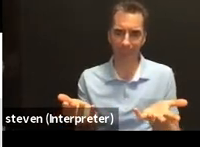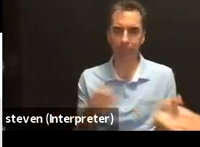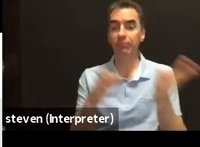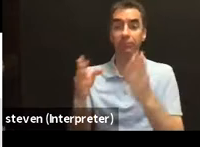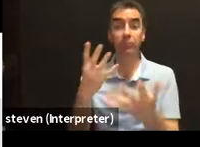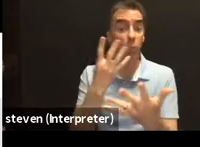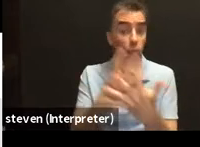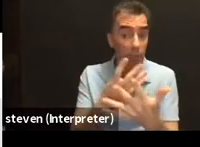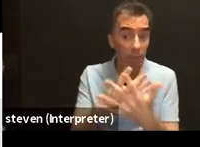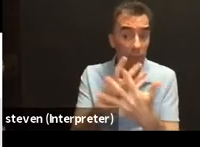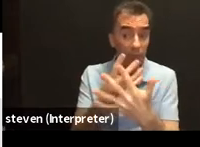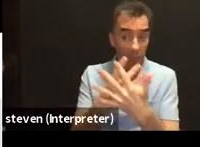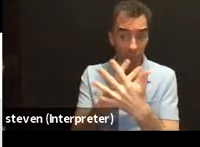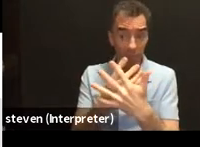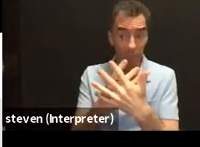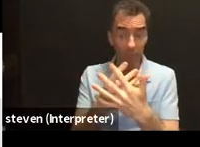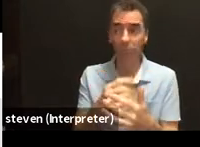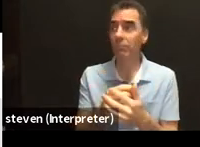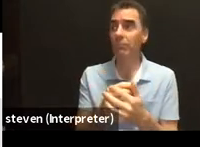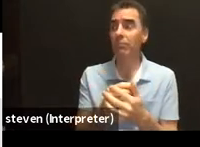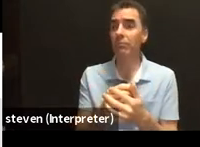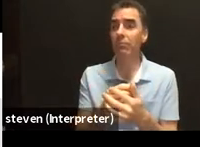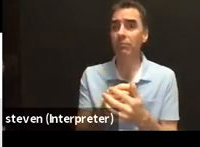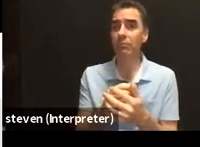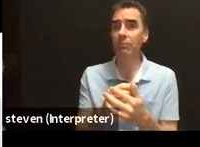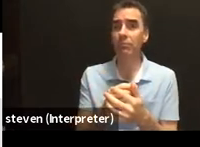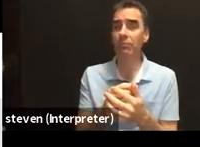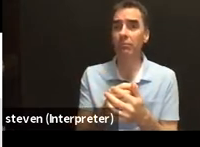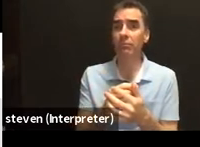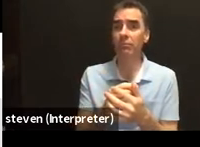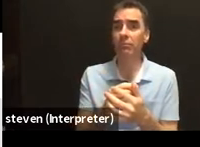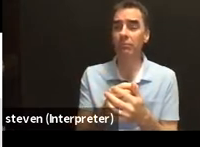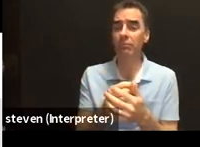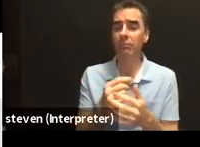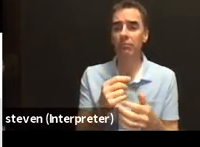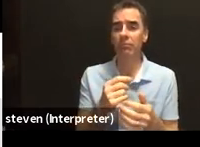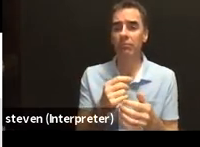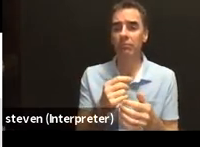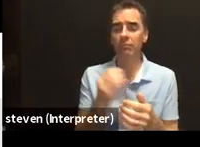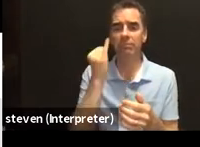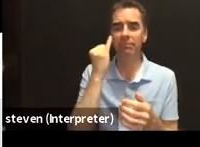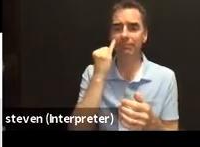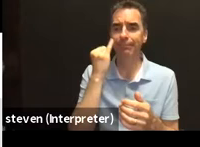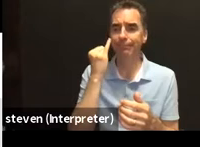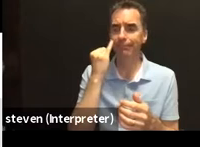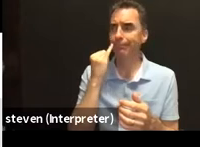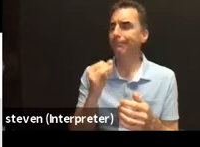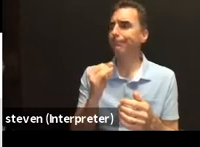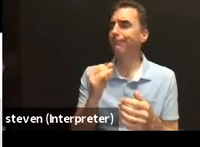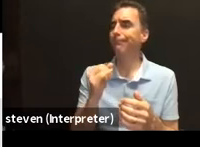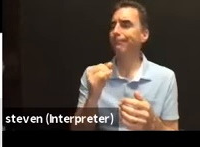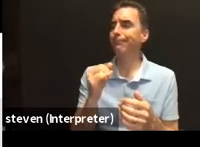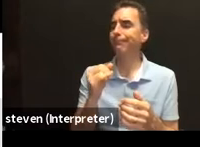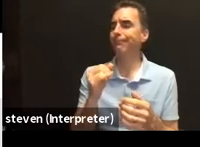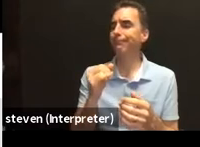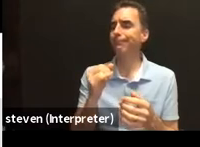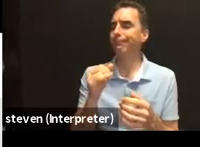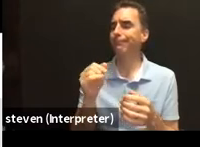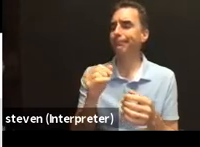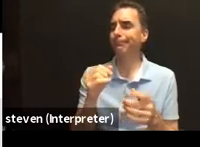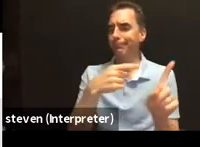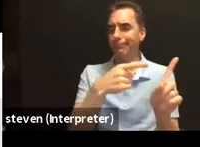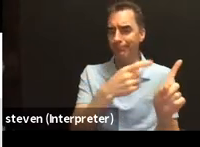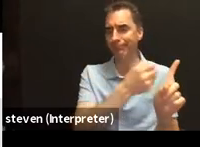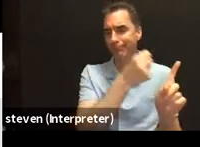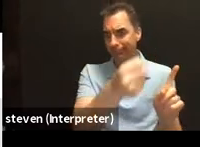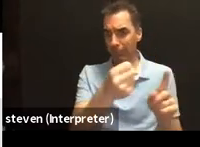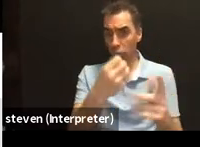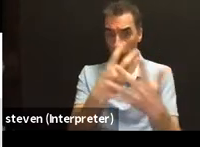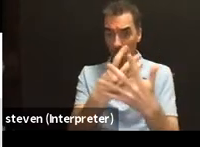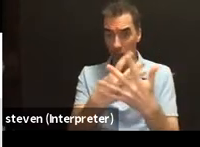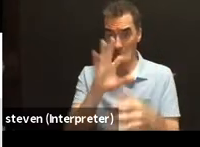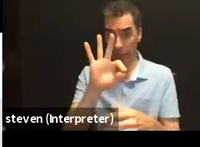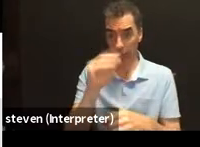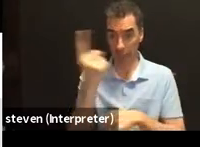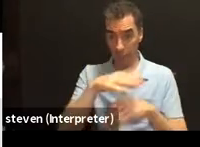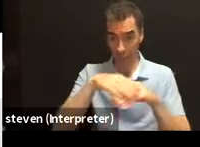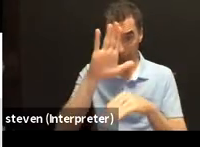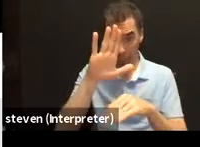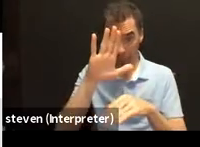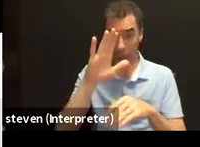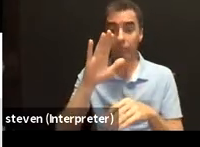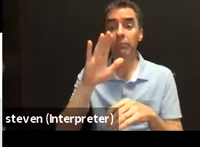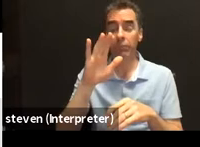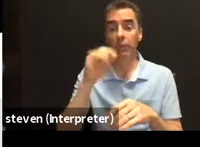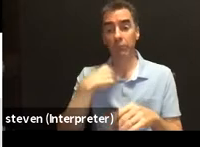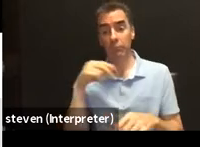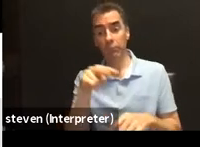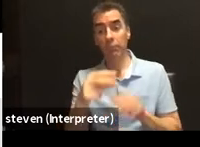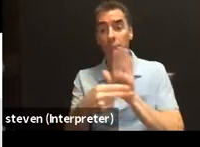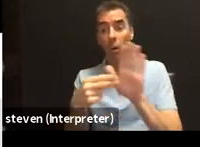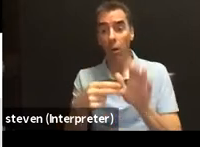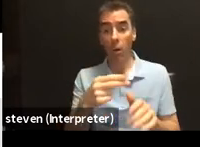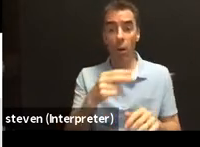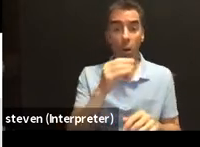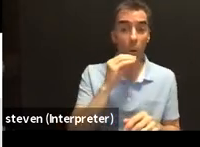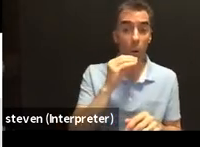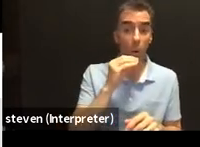maria.rodriguez: For us, if we have some we're working with someone to the coordinated entry system and the end up going to day or 2% and they're going to, we know that they're going to be there for more than 90 days we we categorize them from literally homeless or unsheltered to